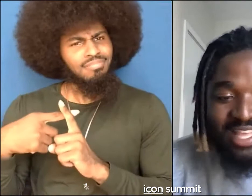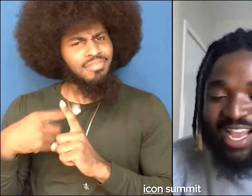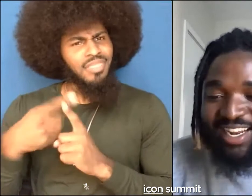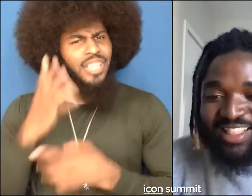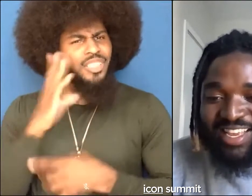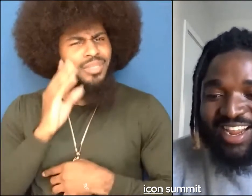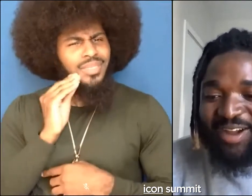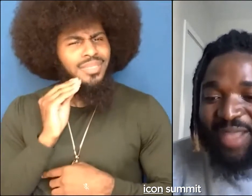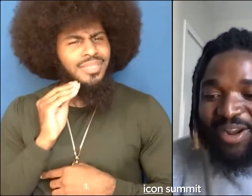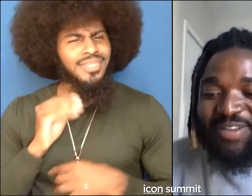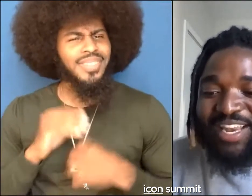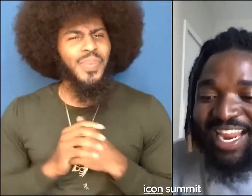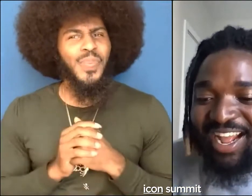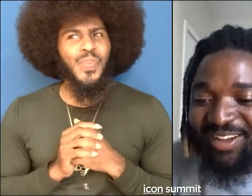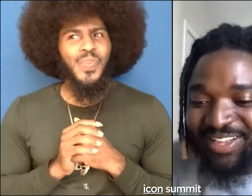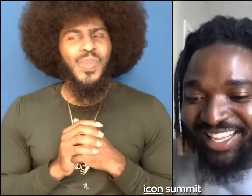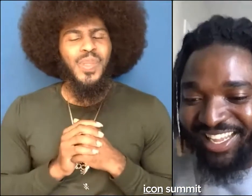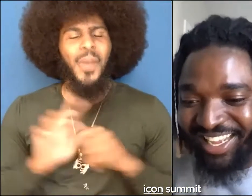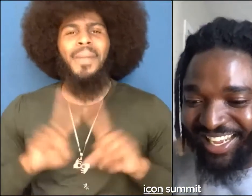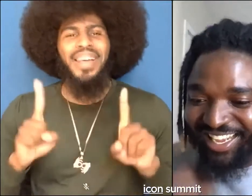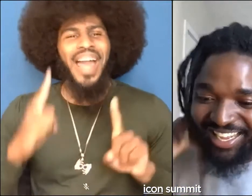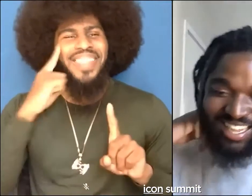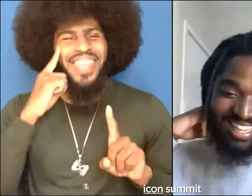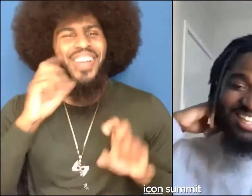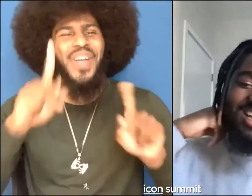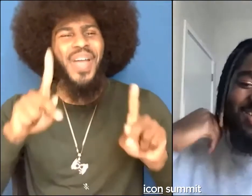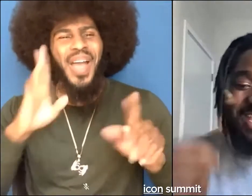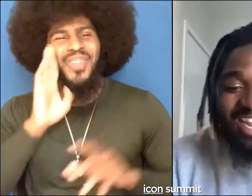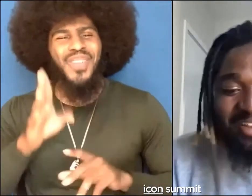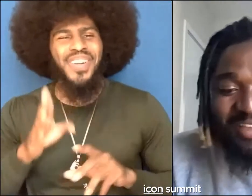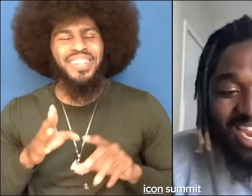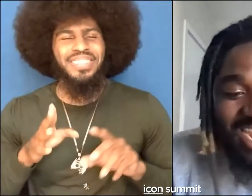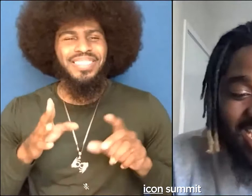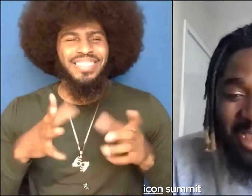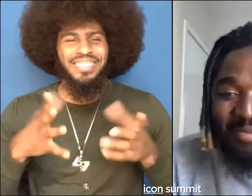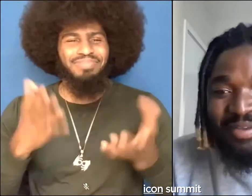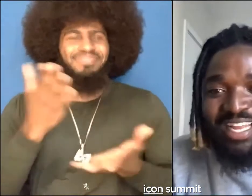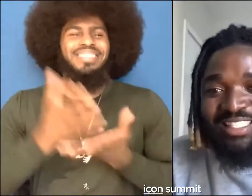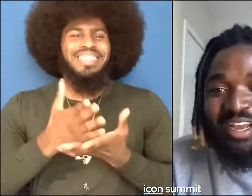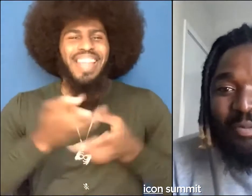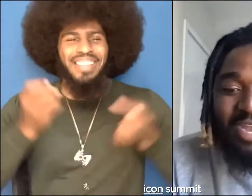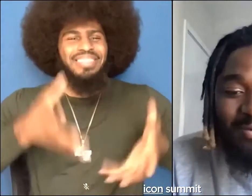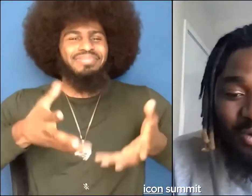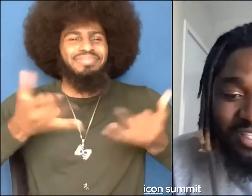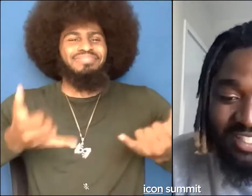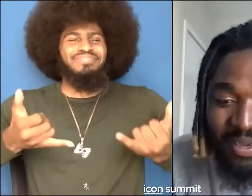With that, I think I'll leave it here. I can leave you here and open it up for questions.